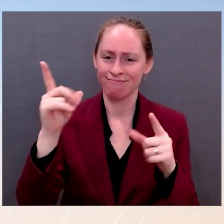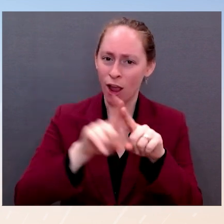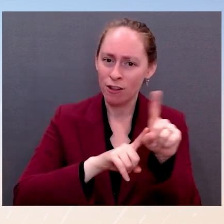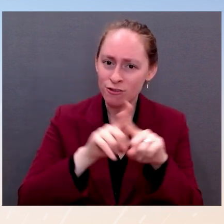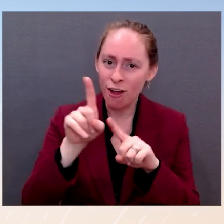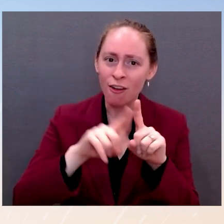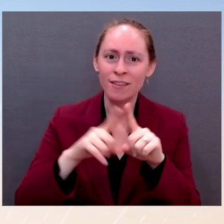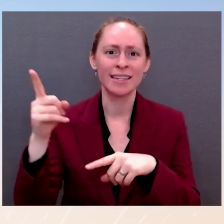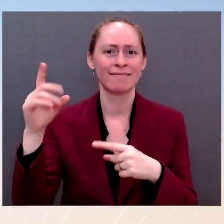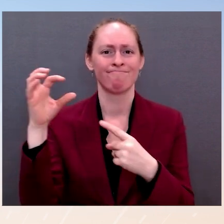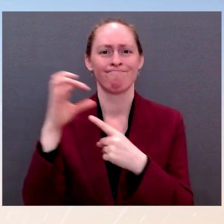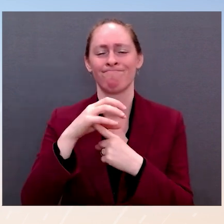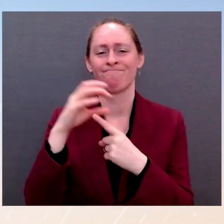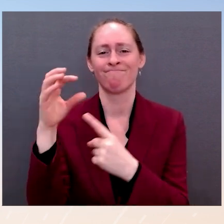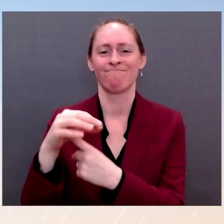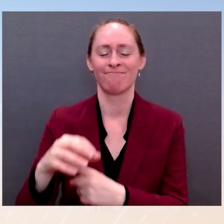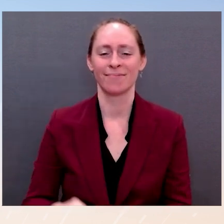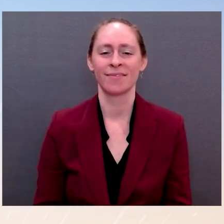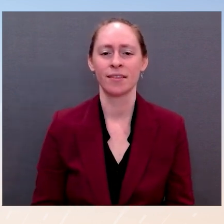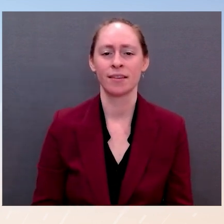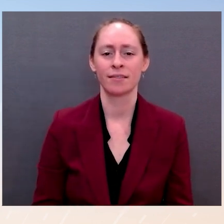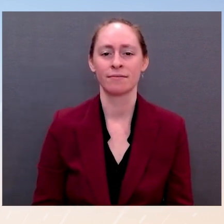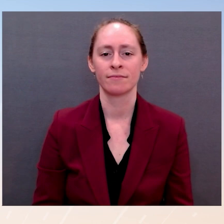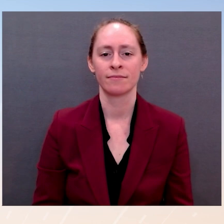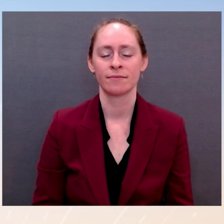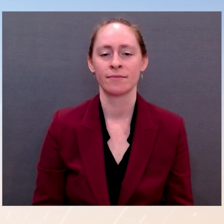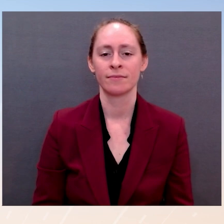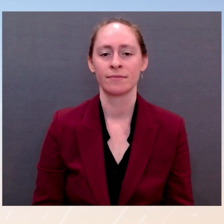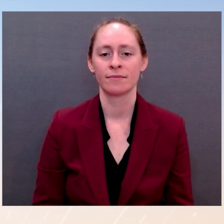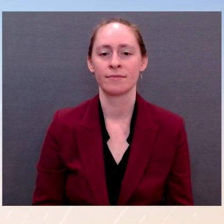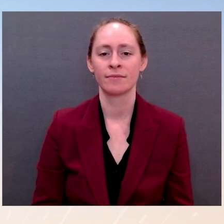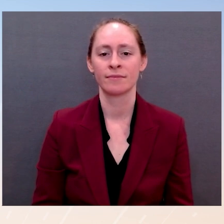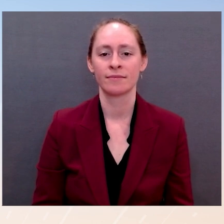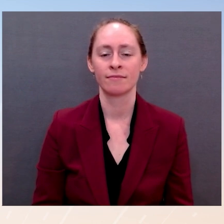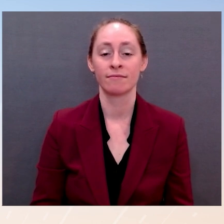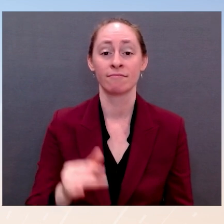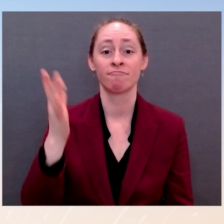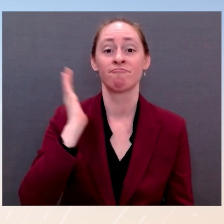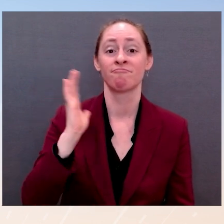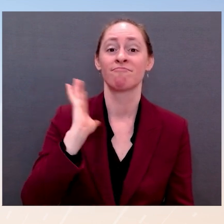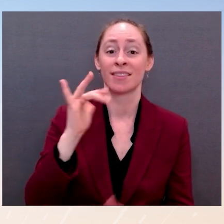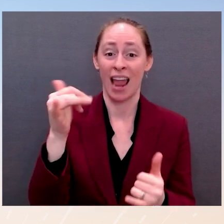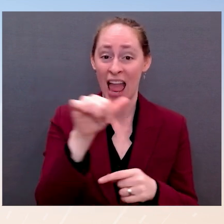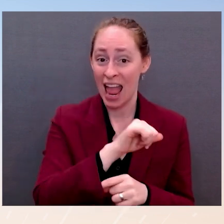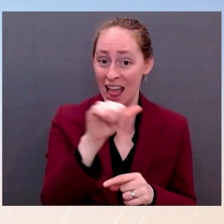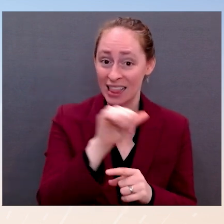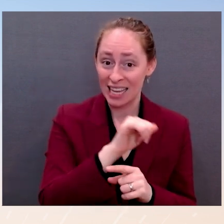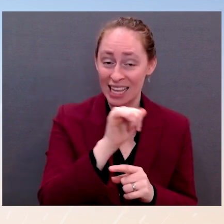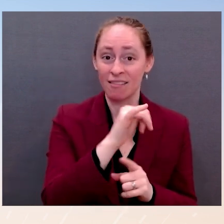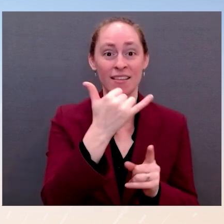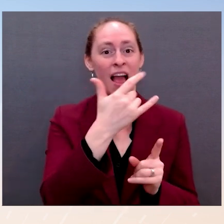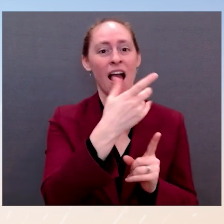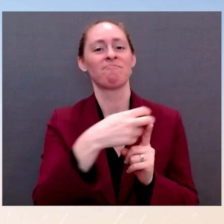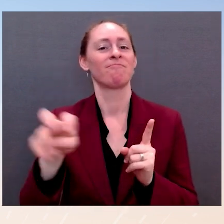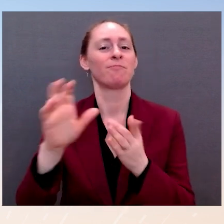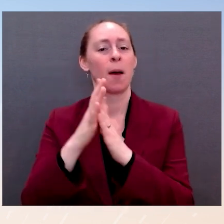and successfully made the transition from 19 years as a professional athlete to leadership in business.